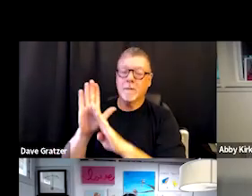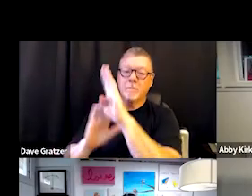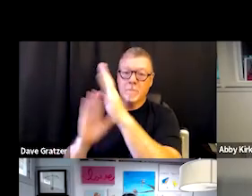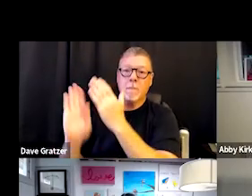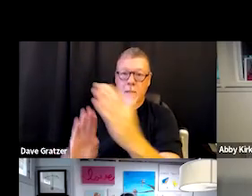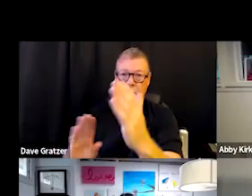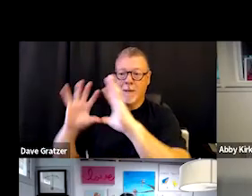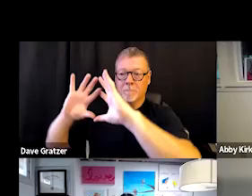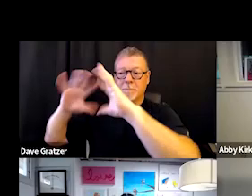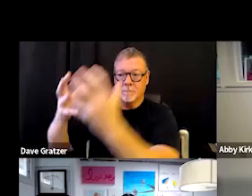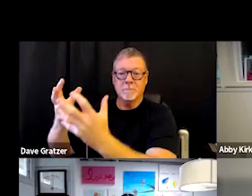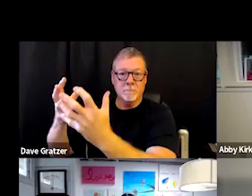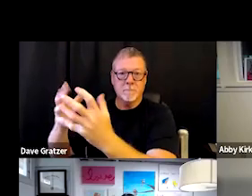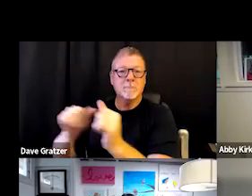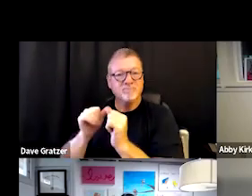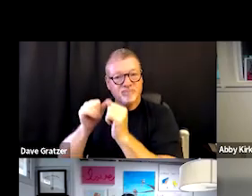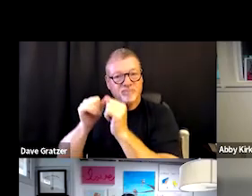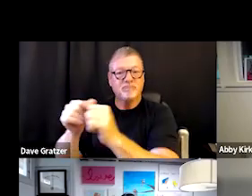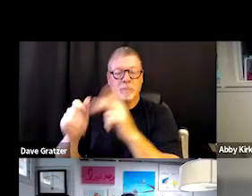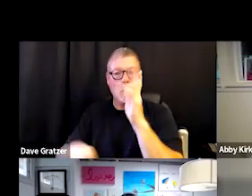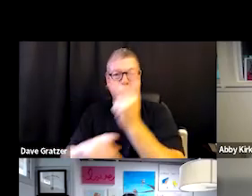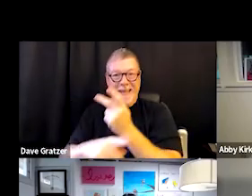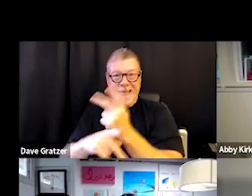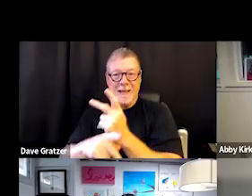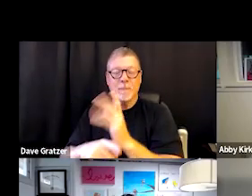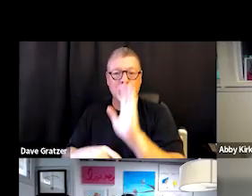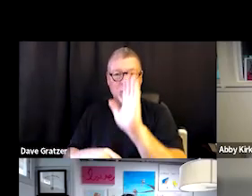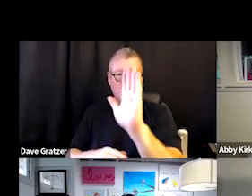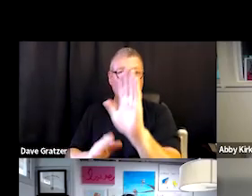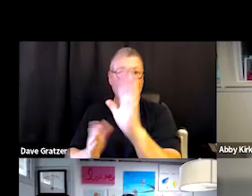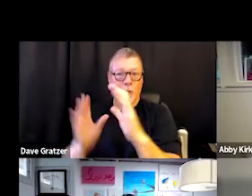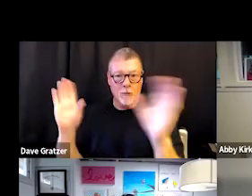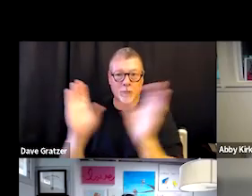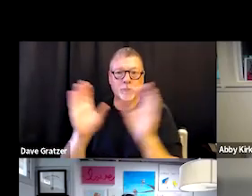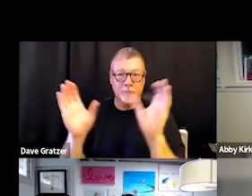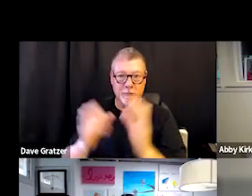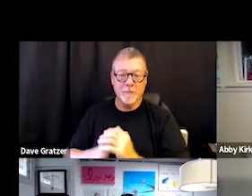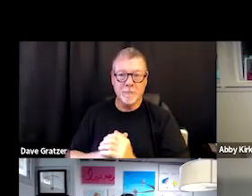for the continuity in continuing the certification process.